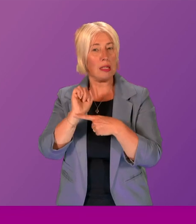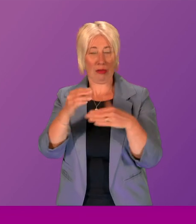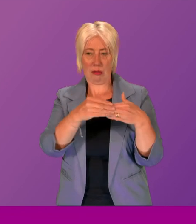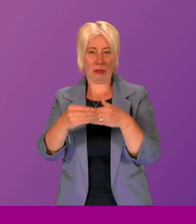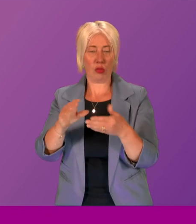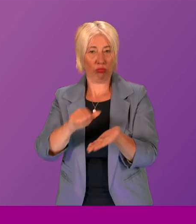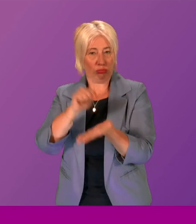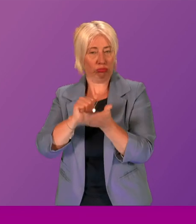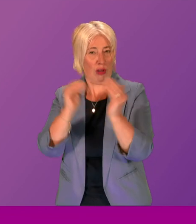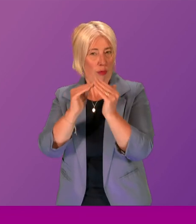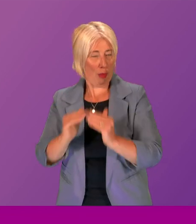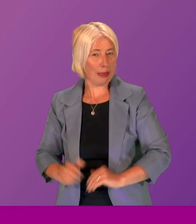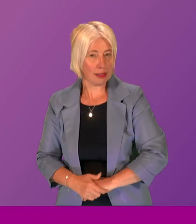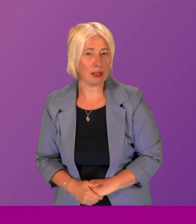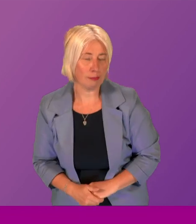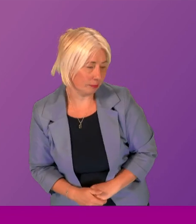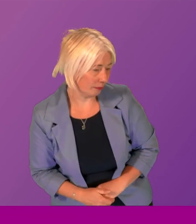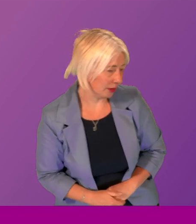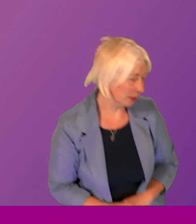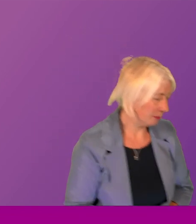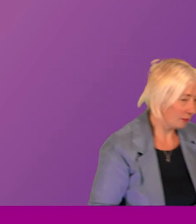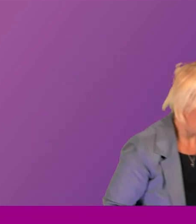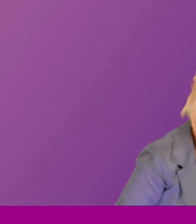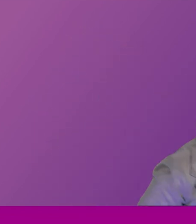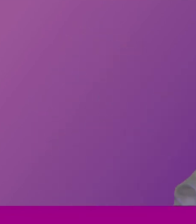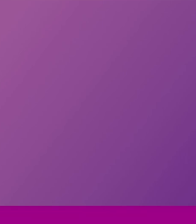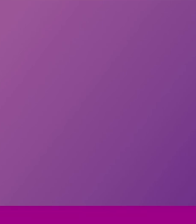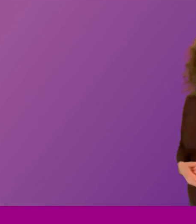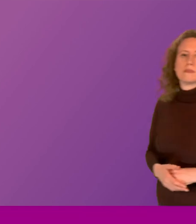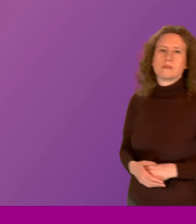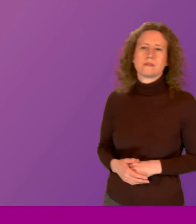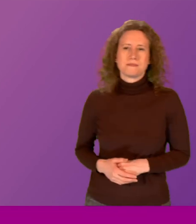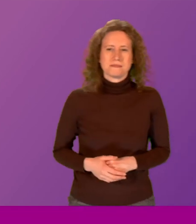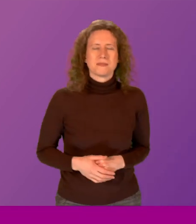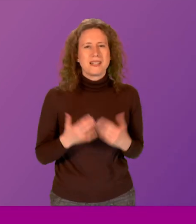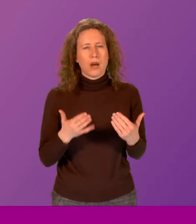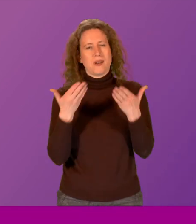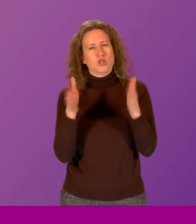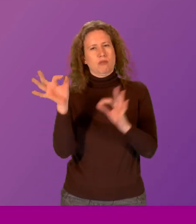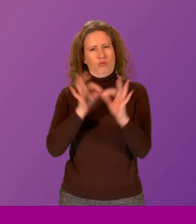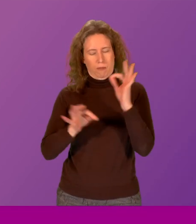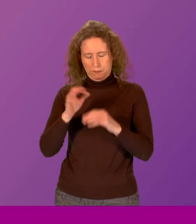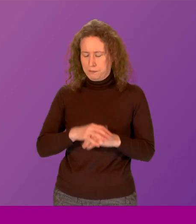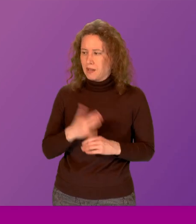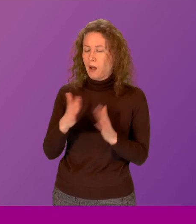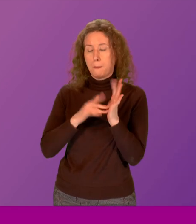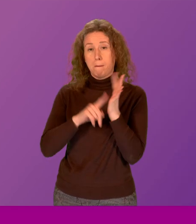We move to constituency and general supplementary questions. Let us keep the questions and the responses concise.